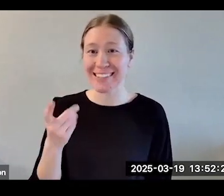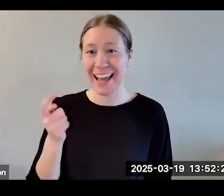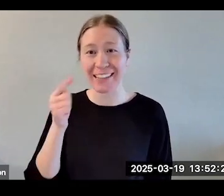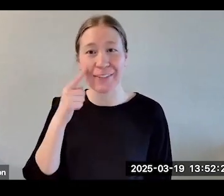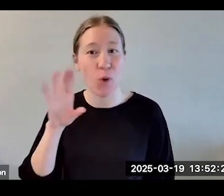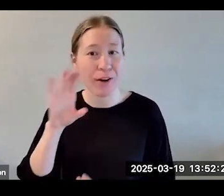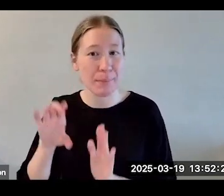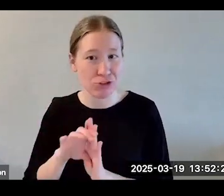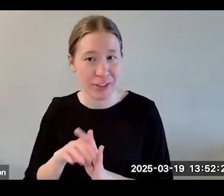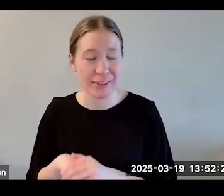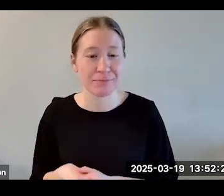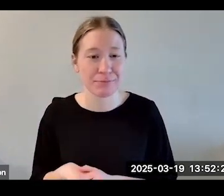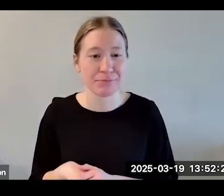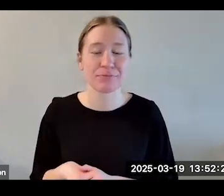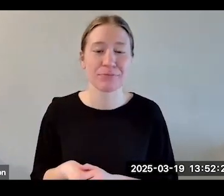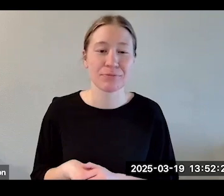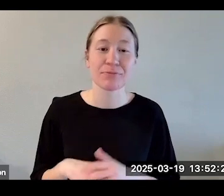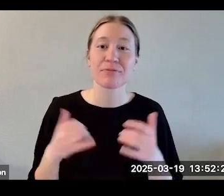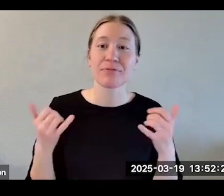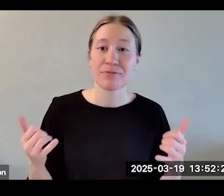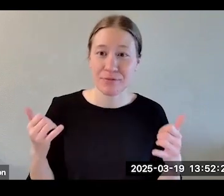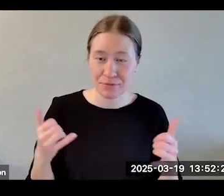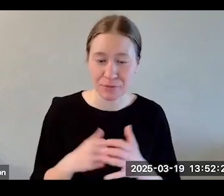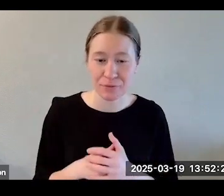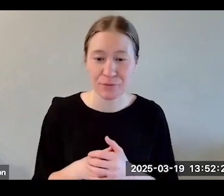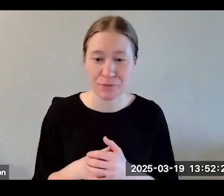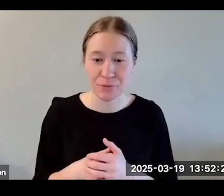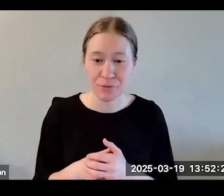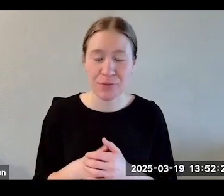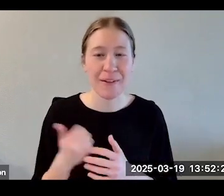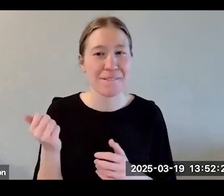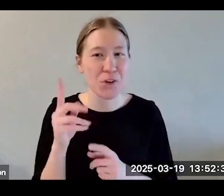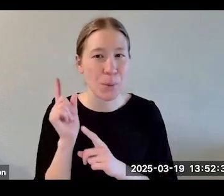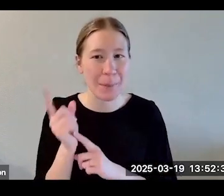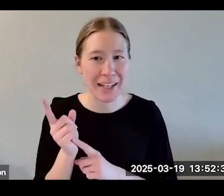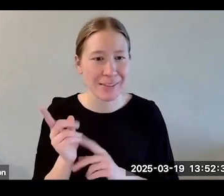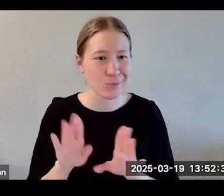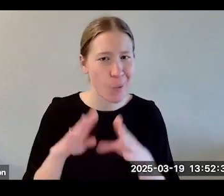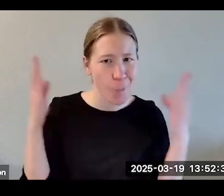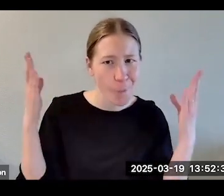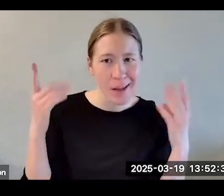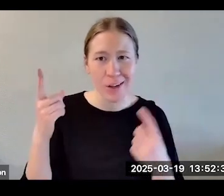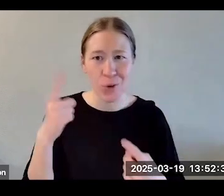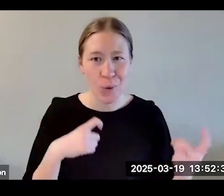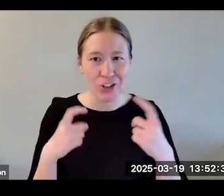So at this point, we're gonna have a few minutes for questions, but I do really quickly just wanna run